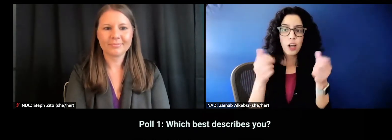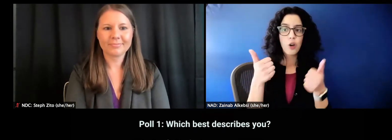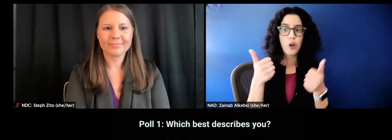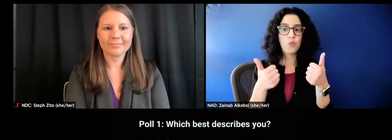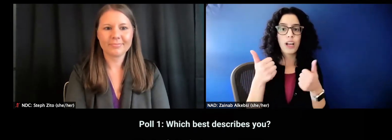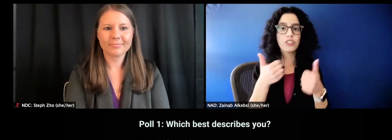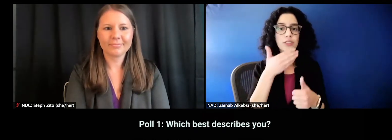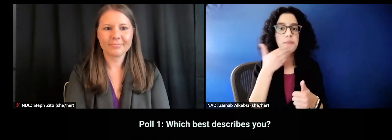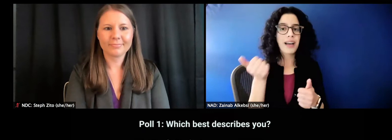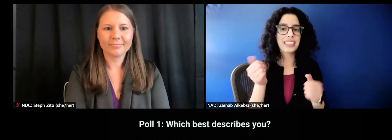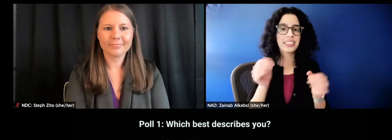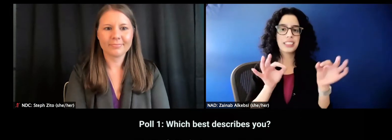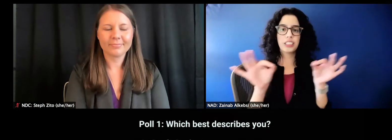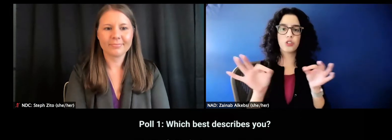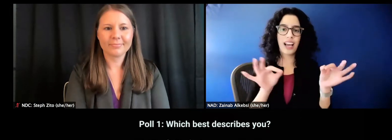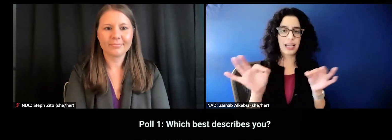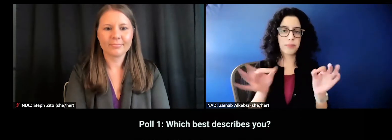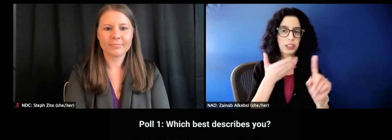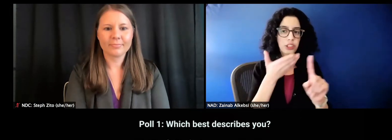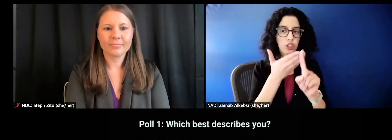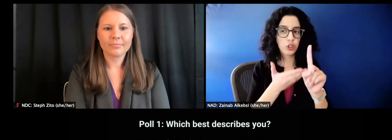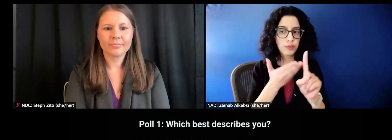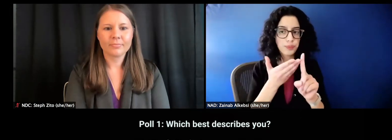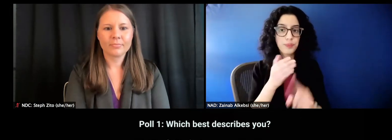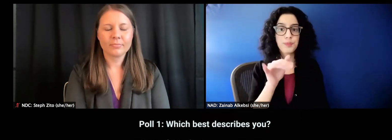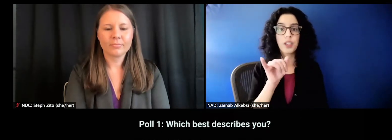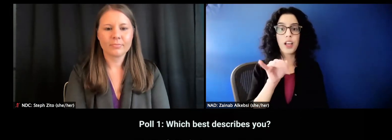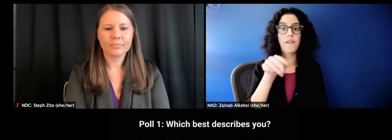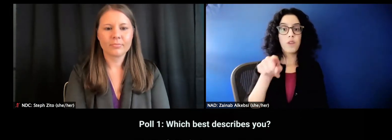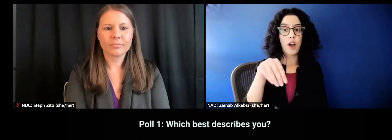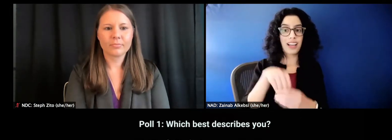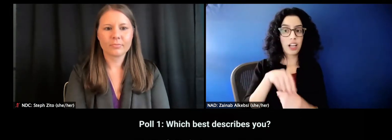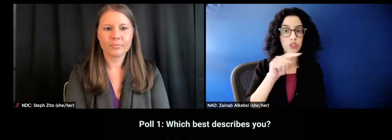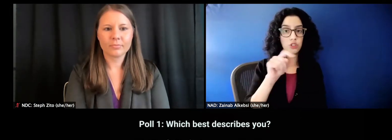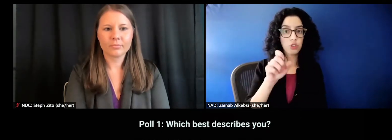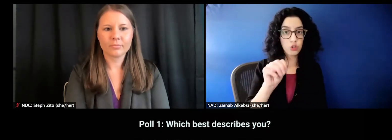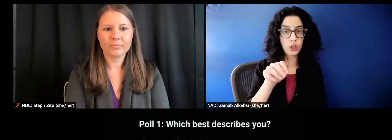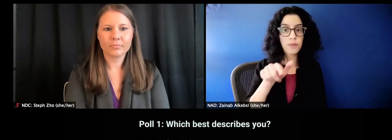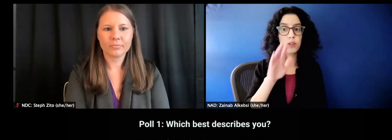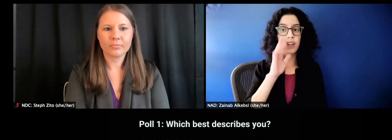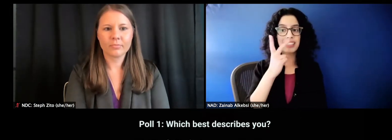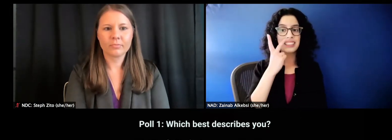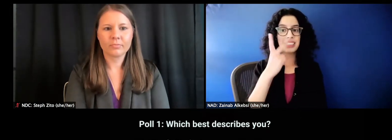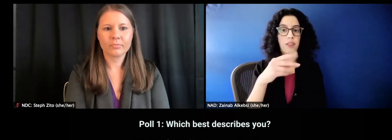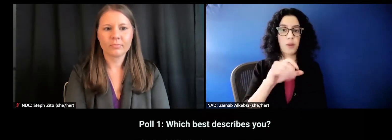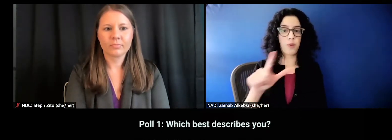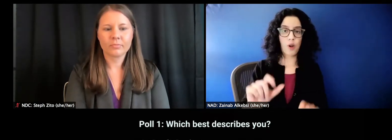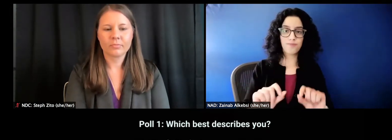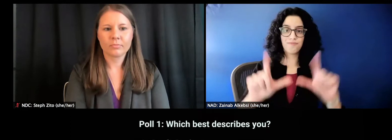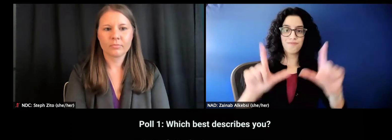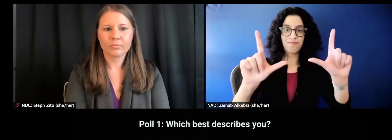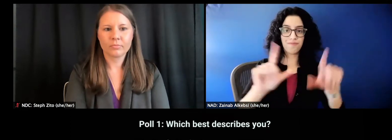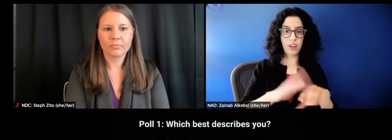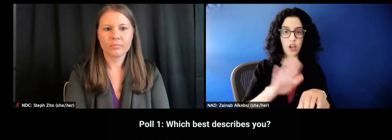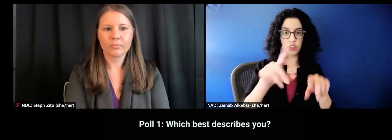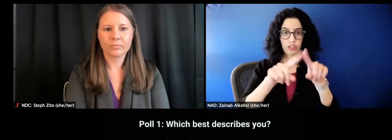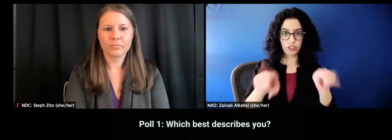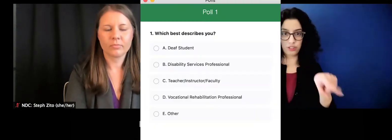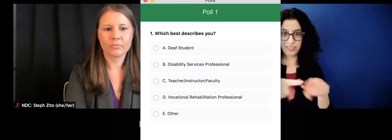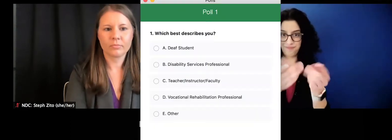now reads, "Which best describes you." If you are in the Zoom room, you will see a poll pop up